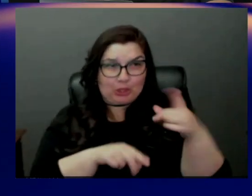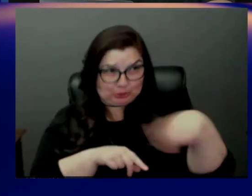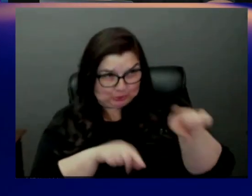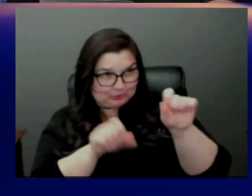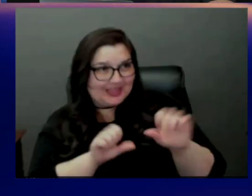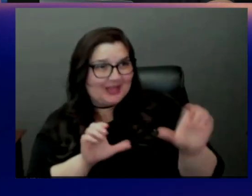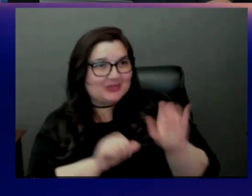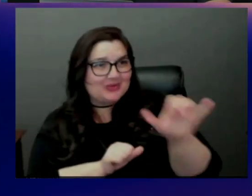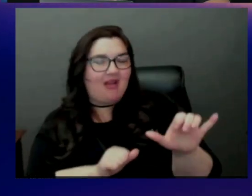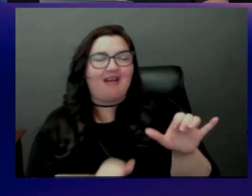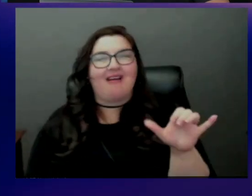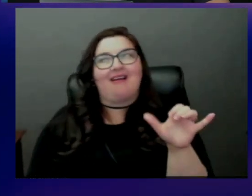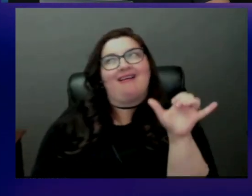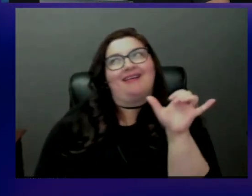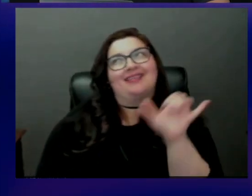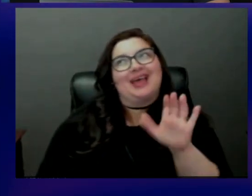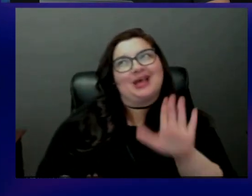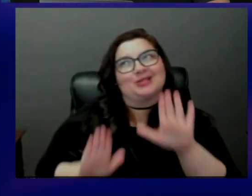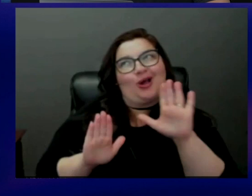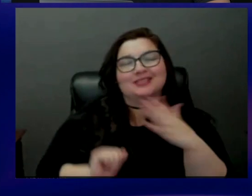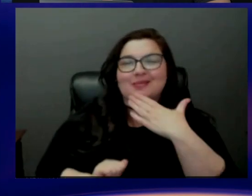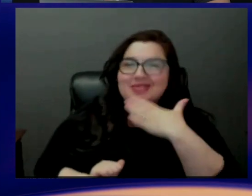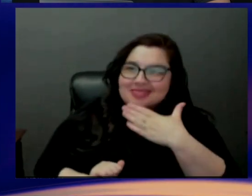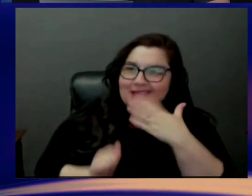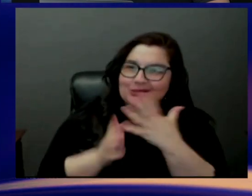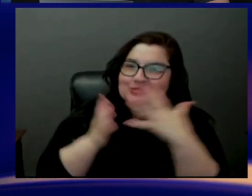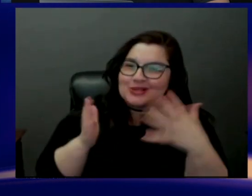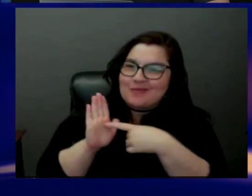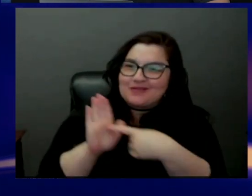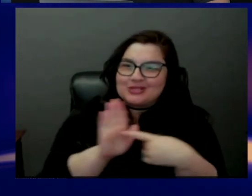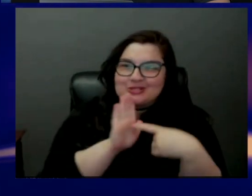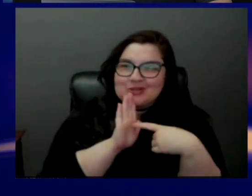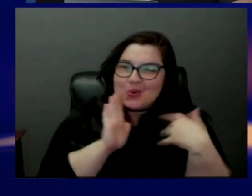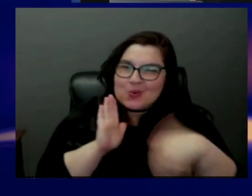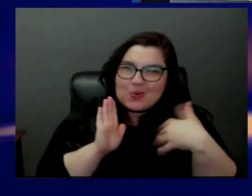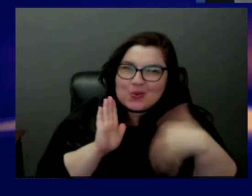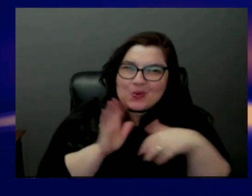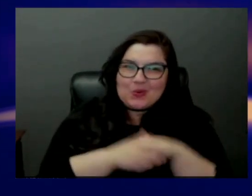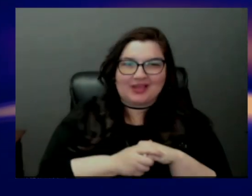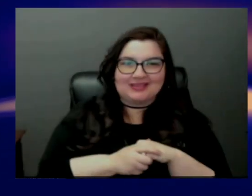So thank you so much for showing us this Rajiv. Like this is awesome.